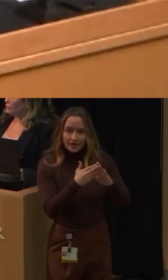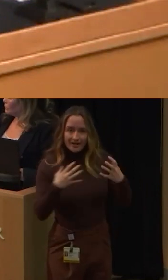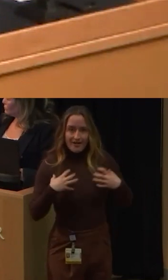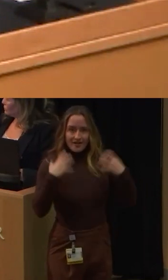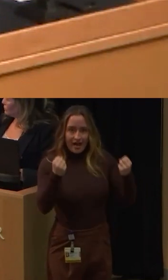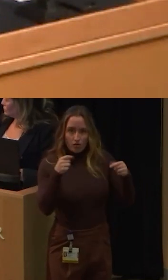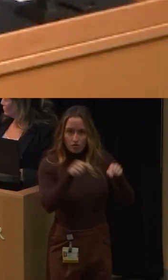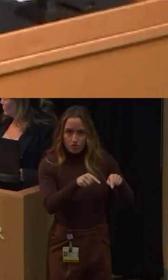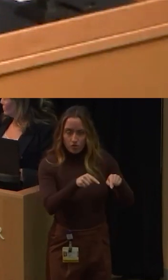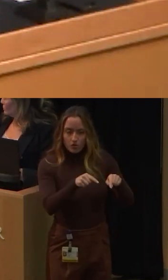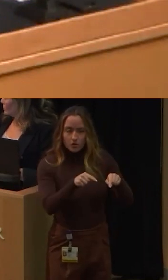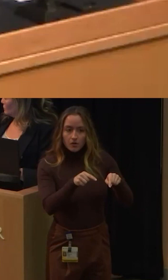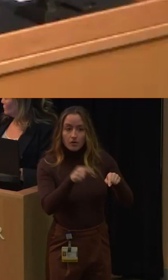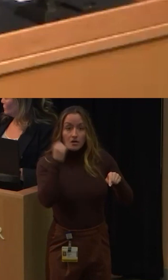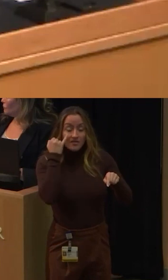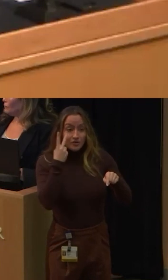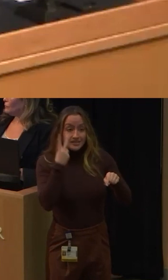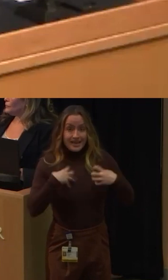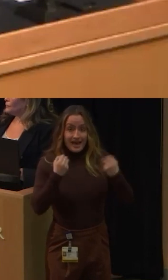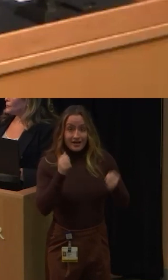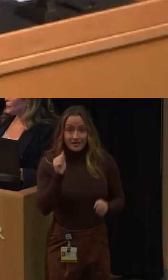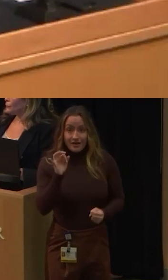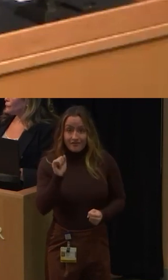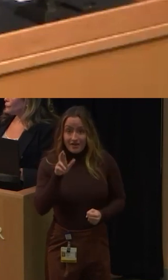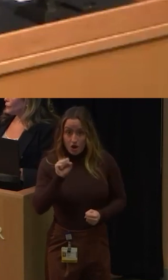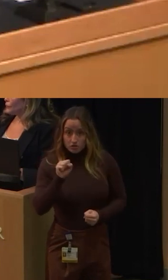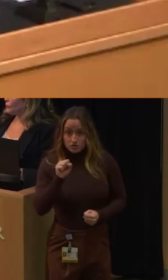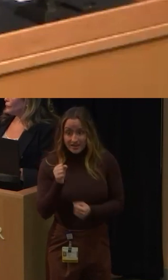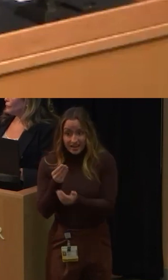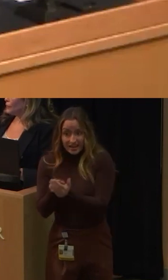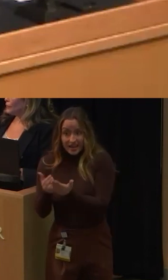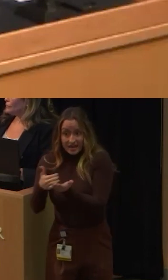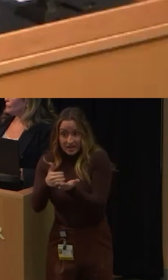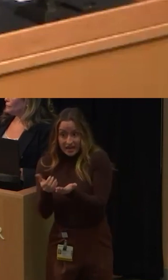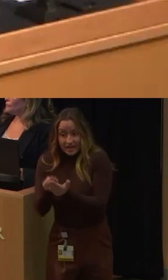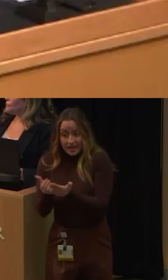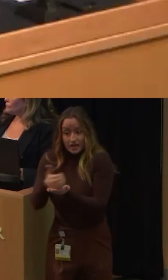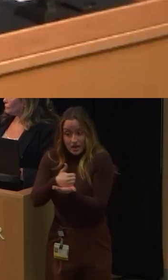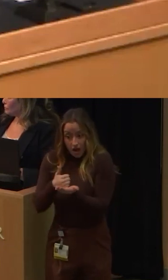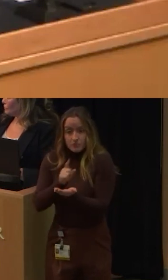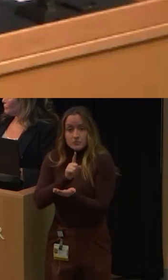for example, according to health affairs, income is strongly associated with morbidity and mortality